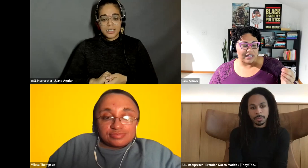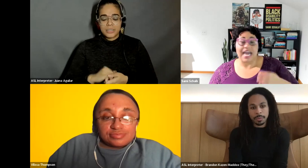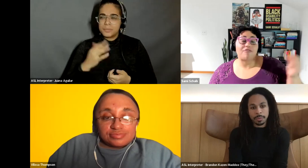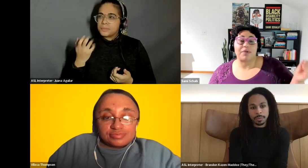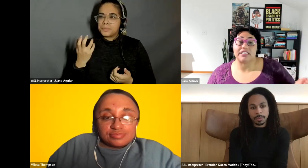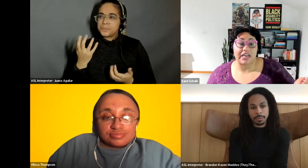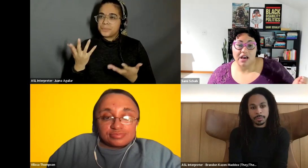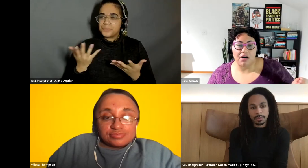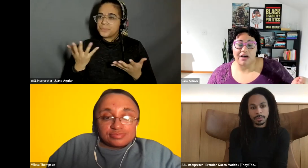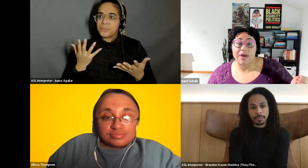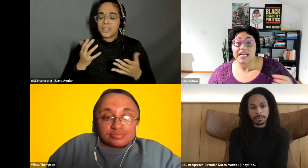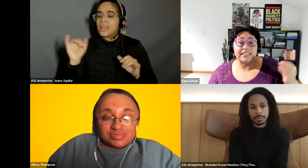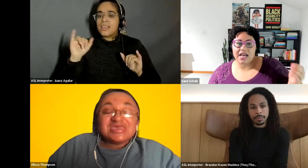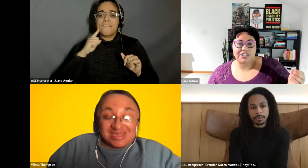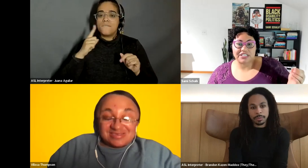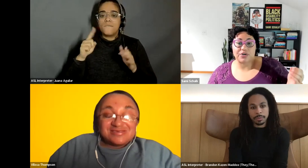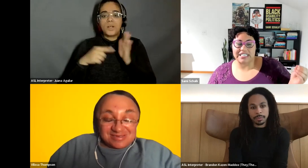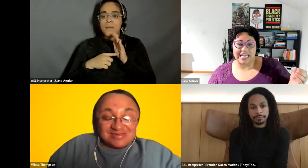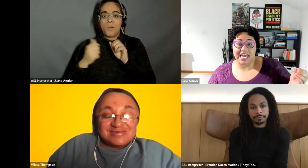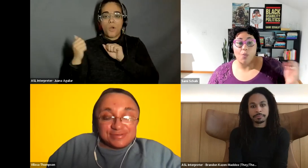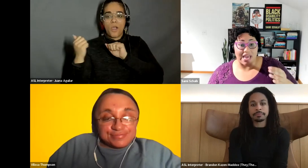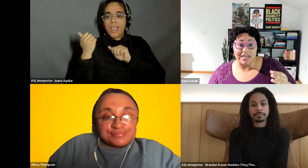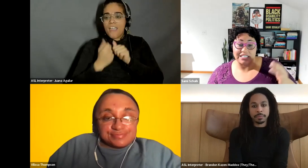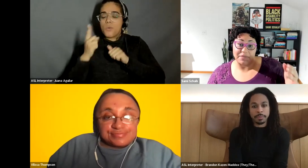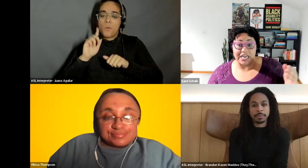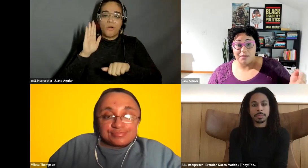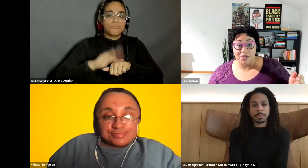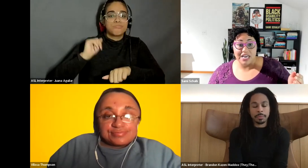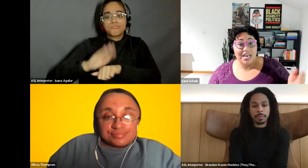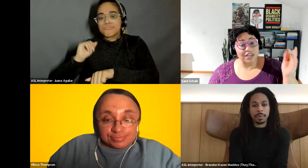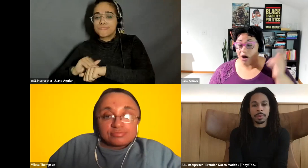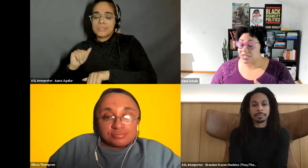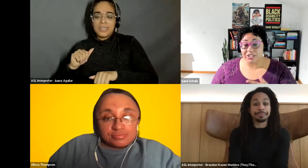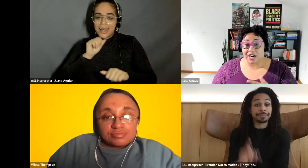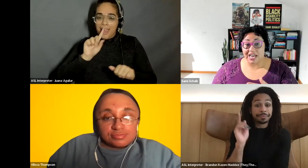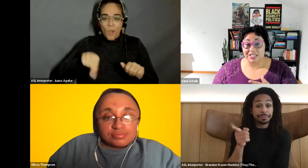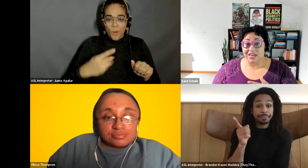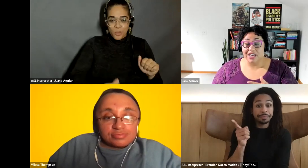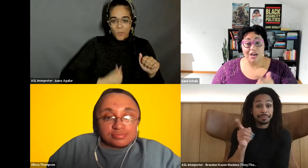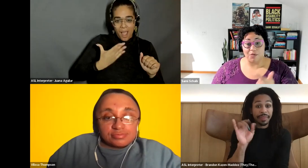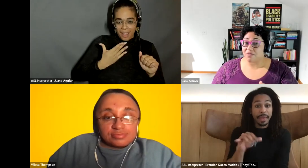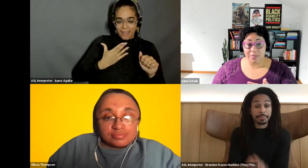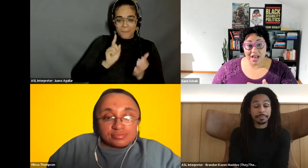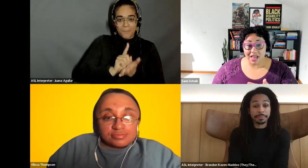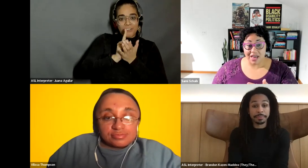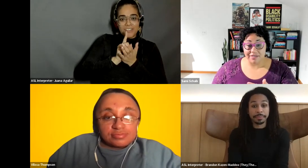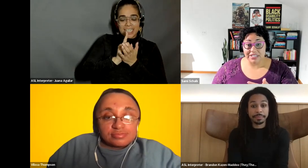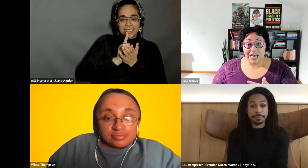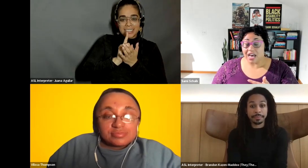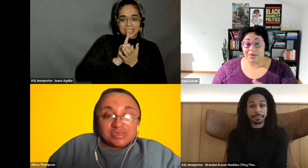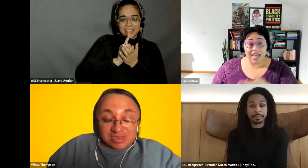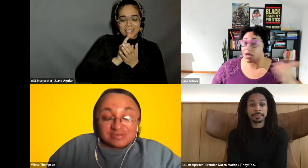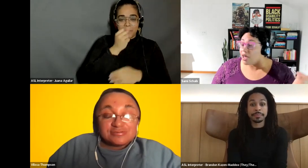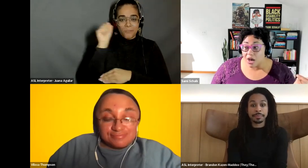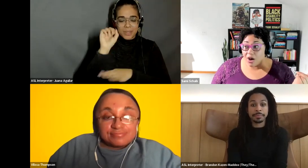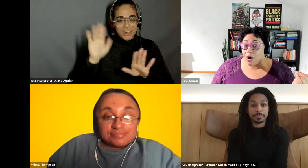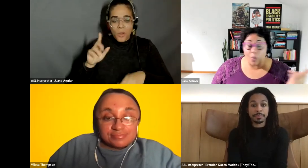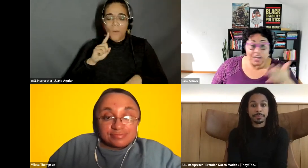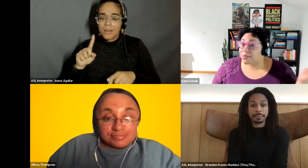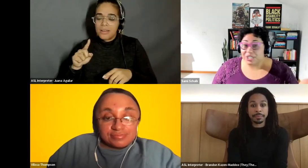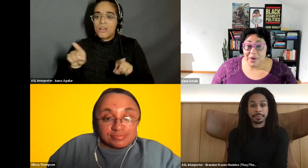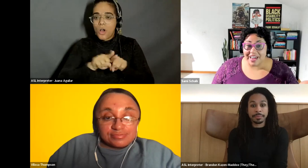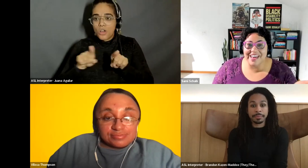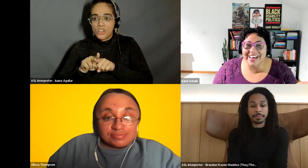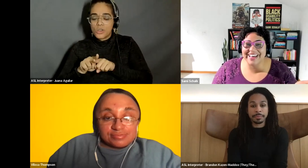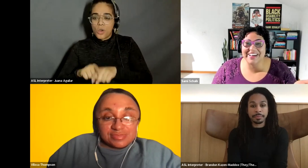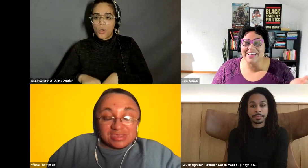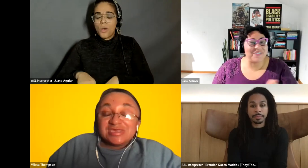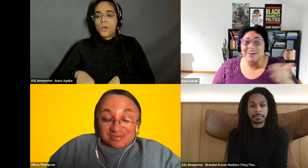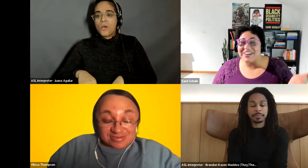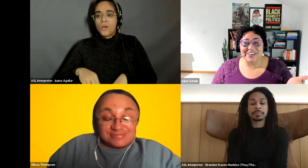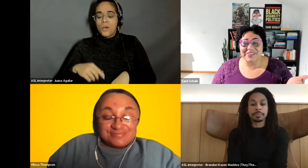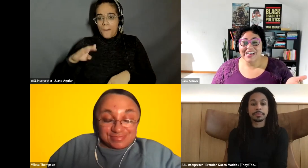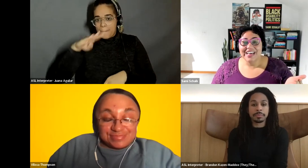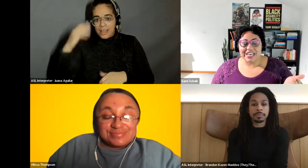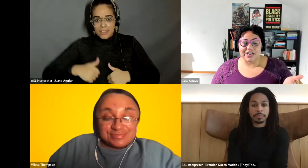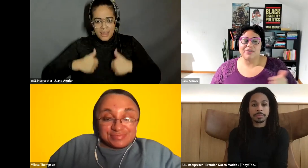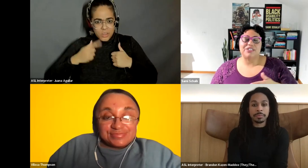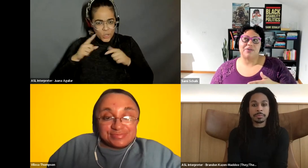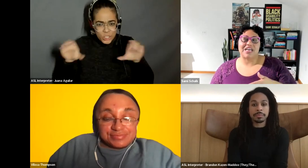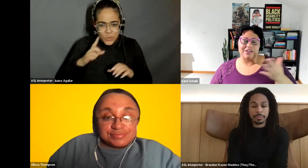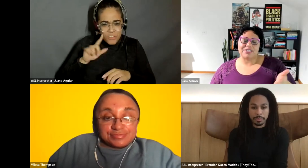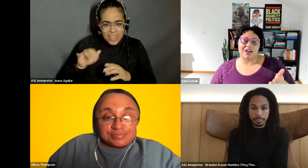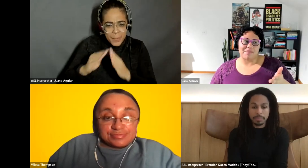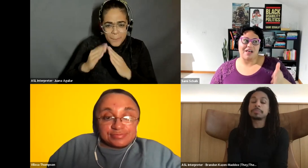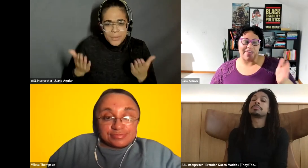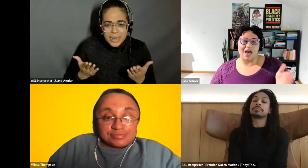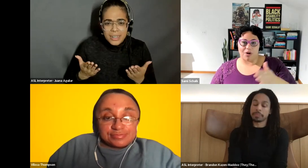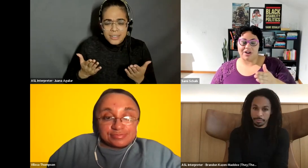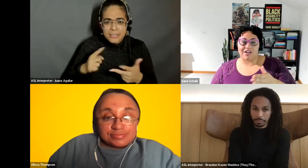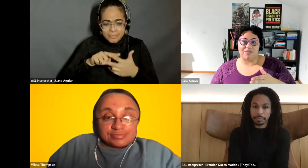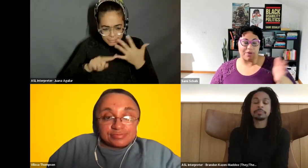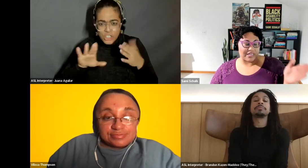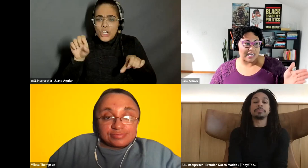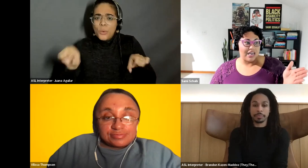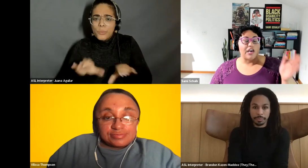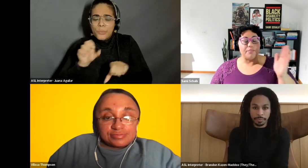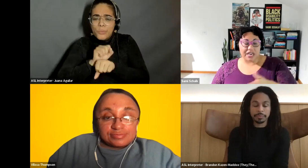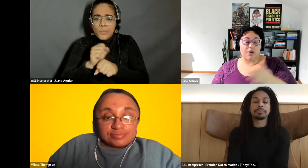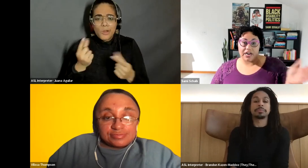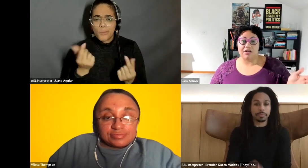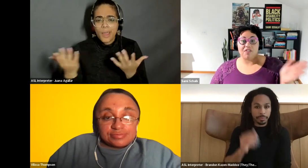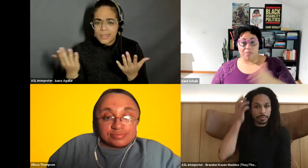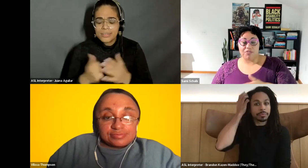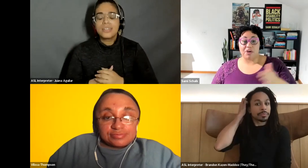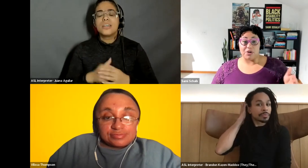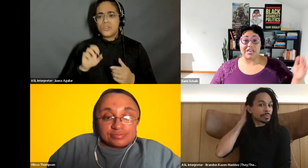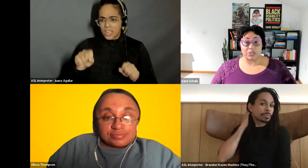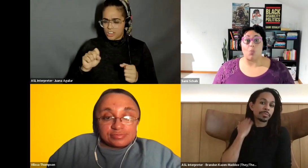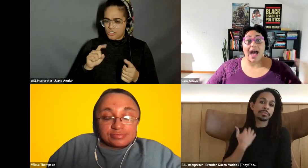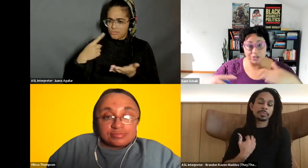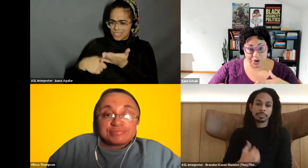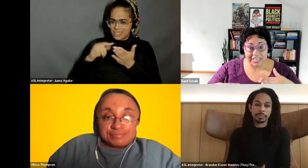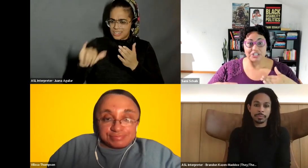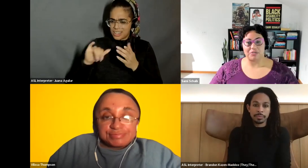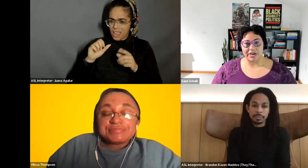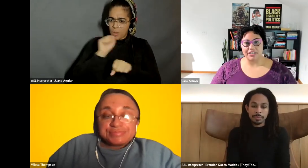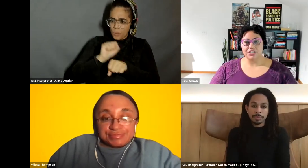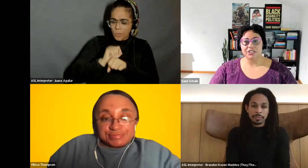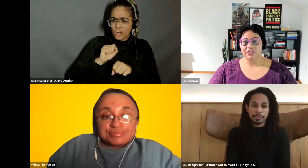Sami Schalk: like everybody, is going to get called out right. It's not just critiquing white disability community. It's also turning to moving for black lives, I mean, like. What are you doing? What are you, you know, so can you talk about that work of really being critical of both communities while trying to do the bridge?